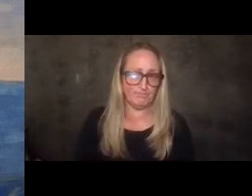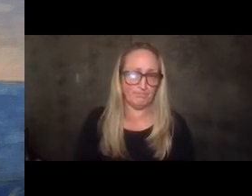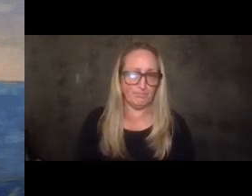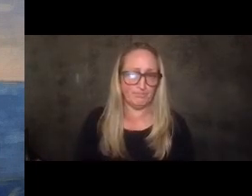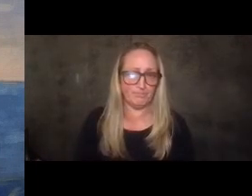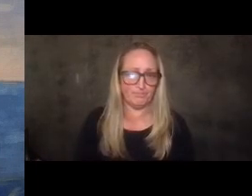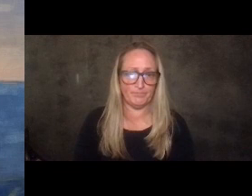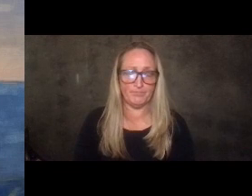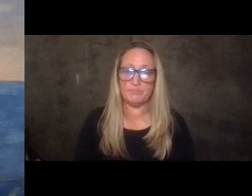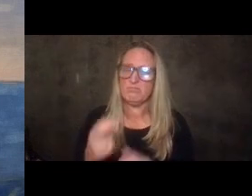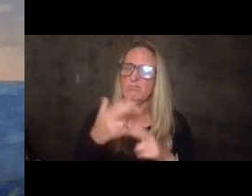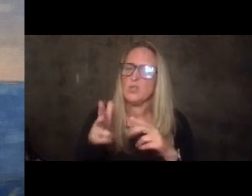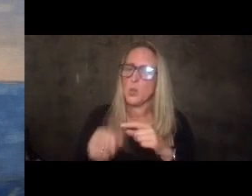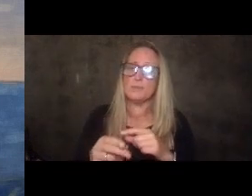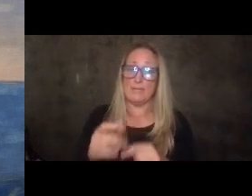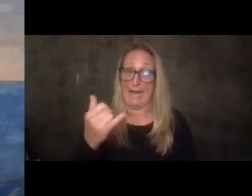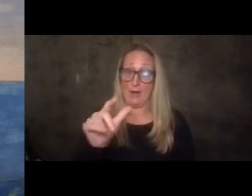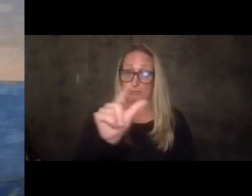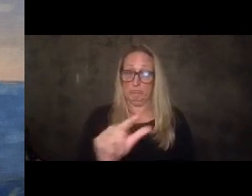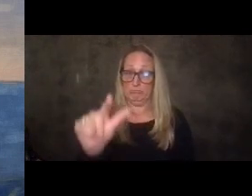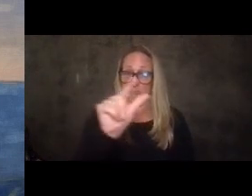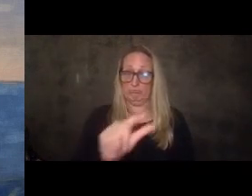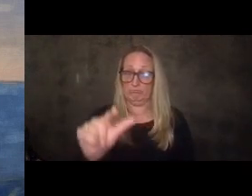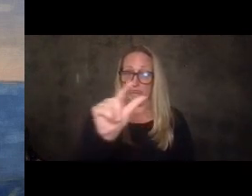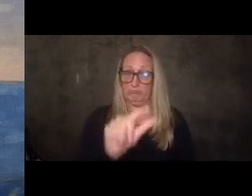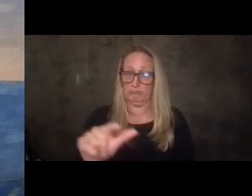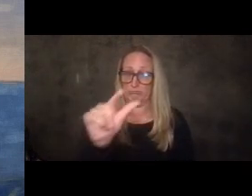Is the shortcut and right now I'm actually on the lens version